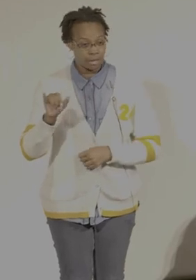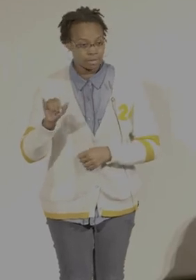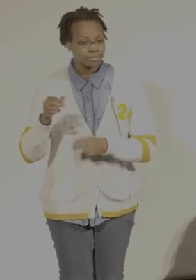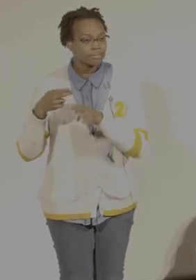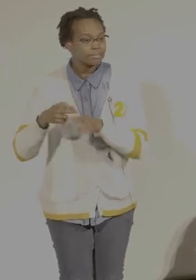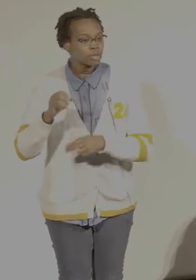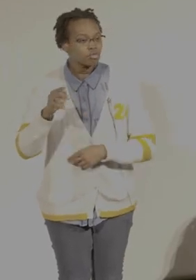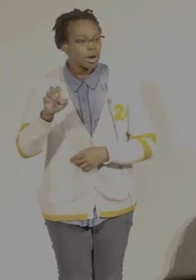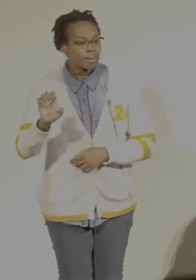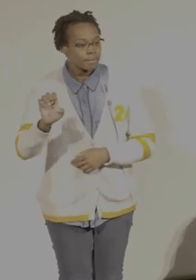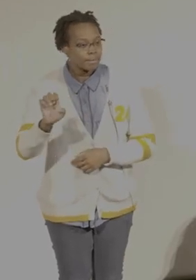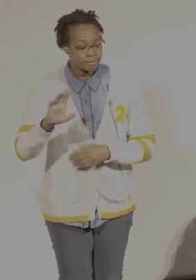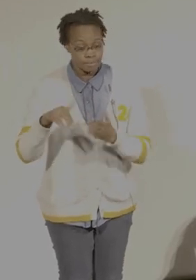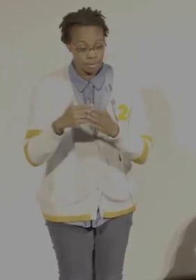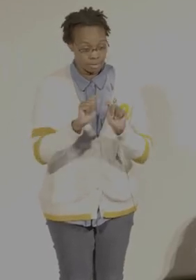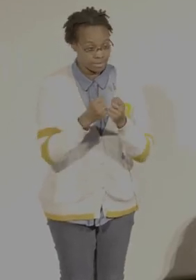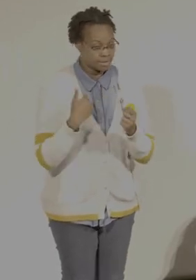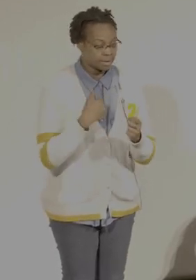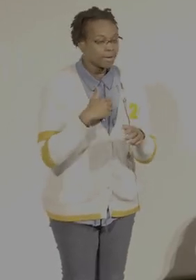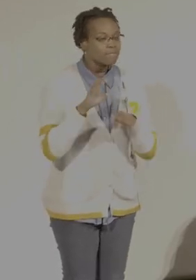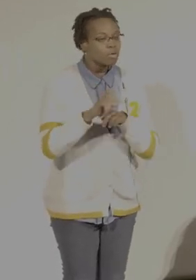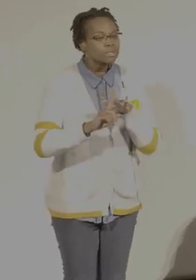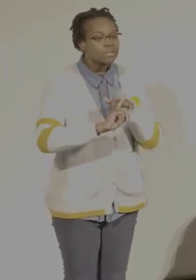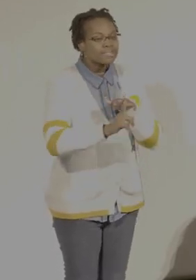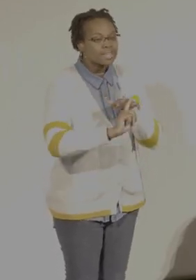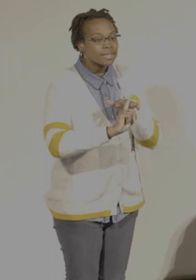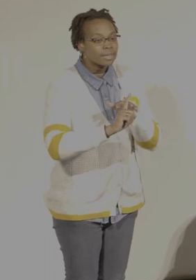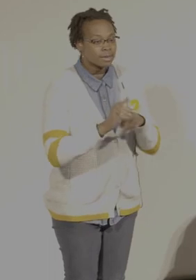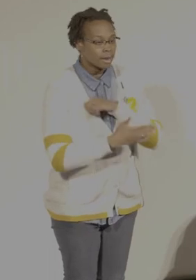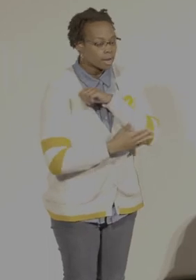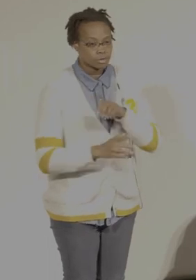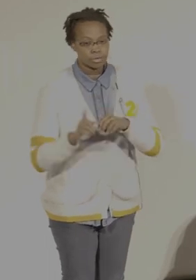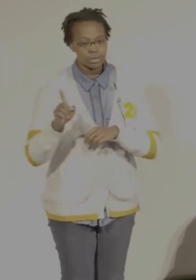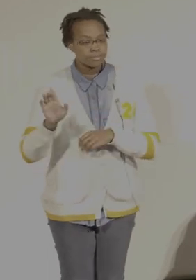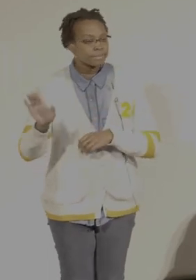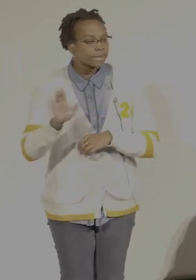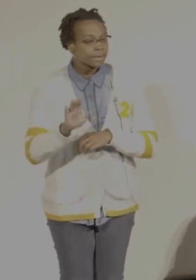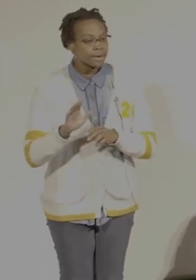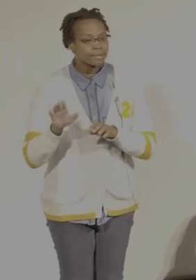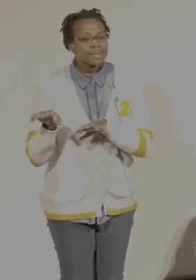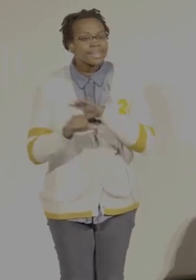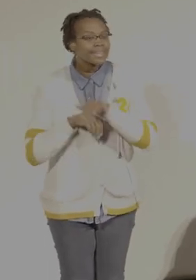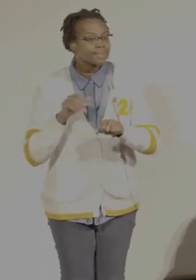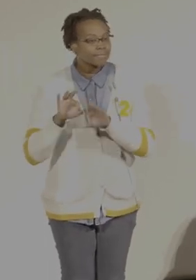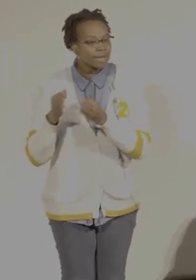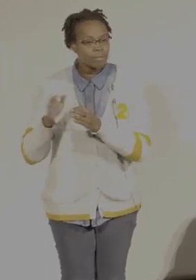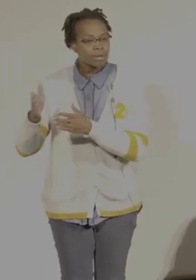Because of this, all of his team members were forced to flee the country, flee from their... Leave their families, leave their belongings